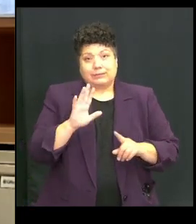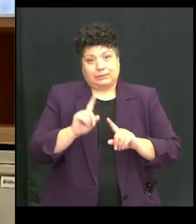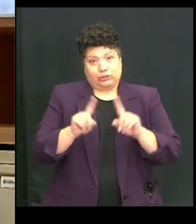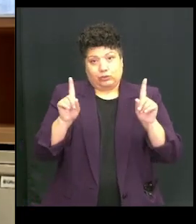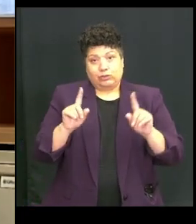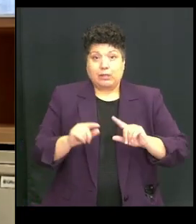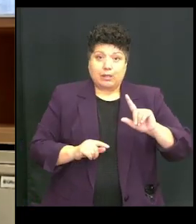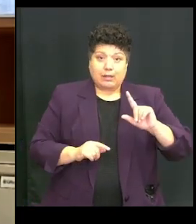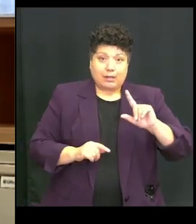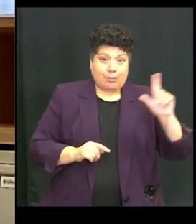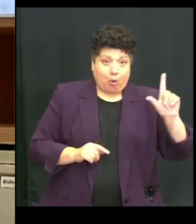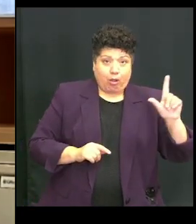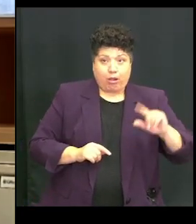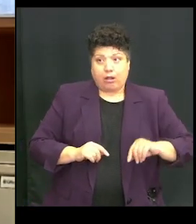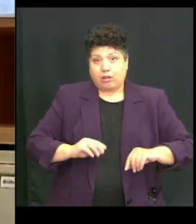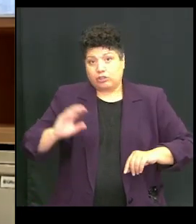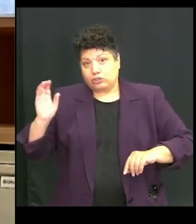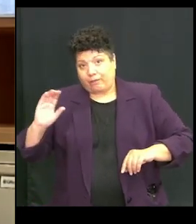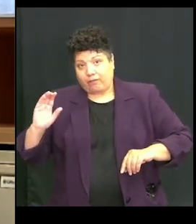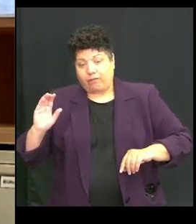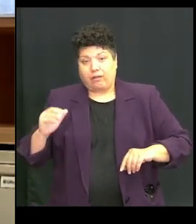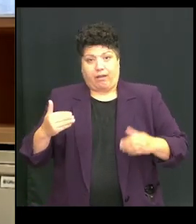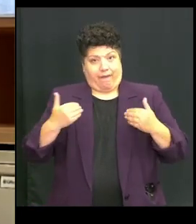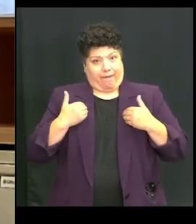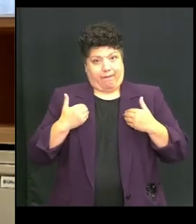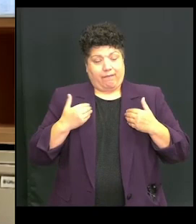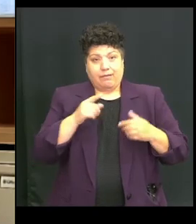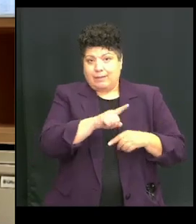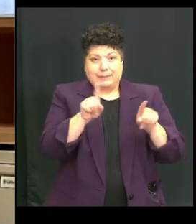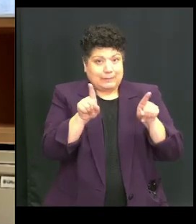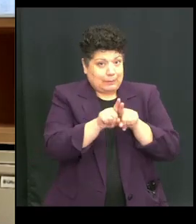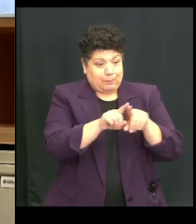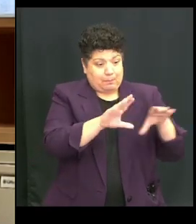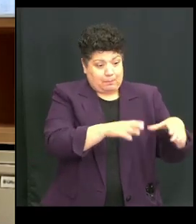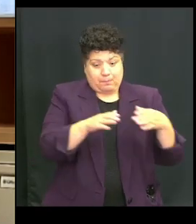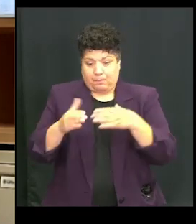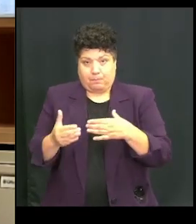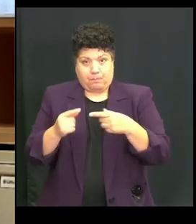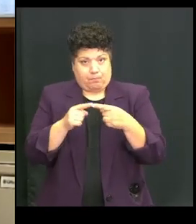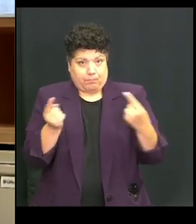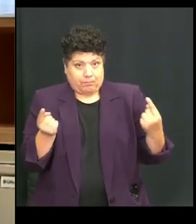Conservatives on the other, same affective polarization, same partisan sorting, partisan polarization,